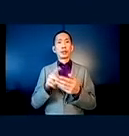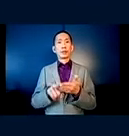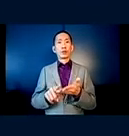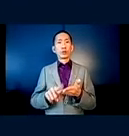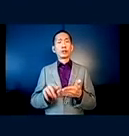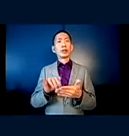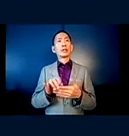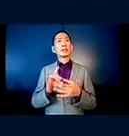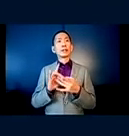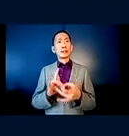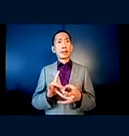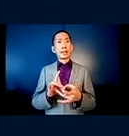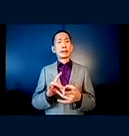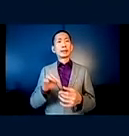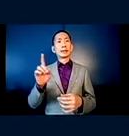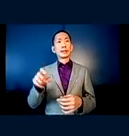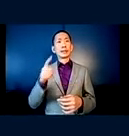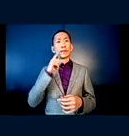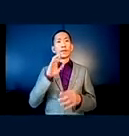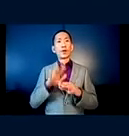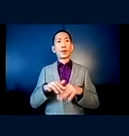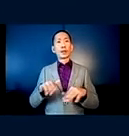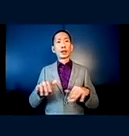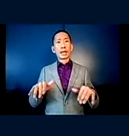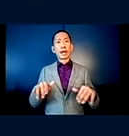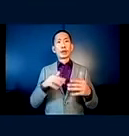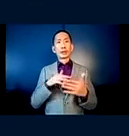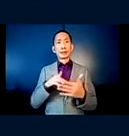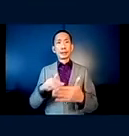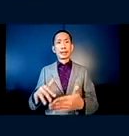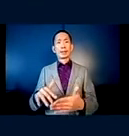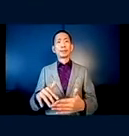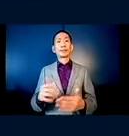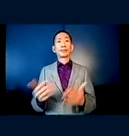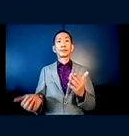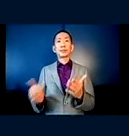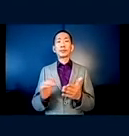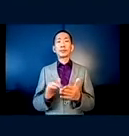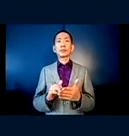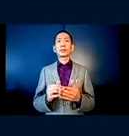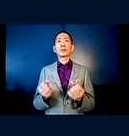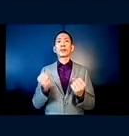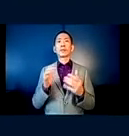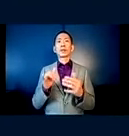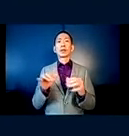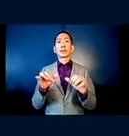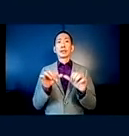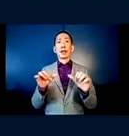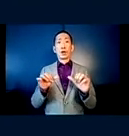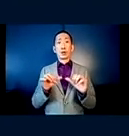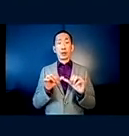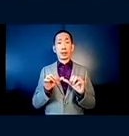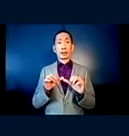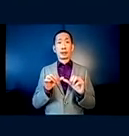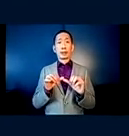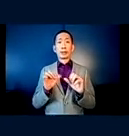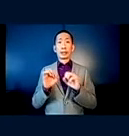DO THE TYPE OF RESEARCH THAT'S PARTICULARLY AND NECESSARY FOR PEDIATRIC STUDY. AND AGAIN A NUMBER OF THESE